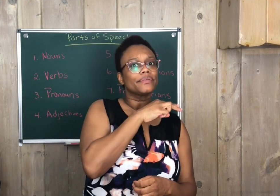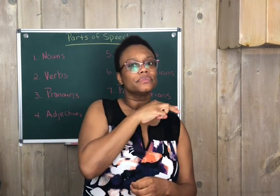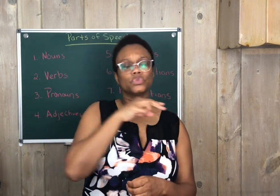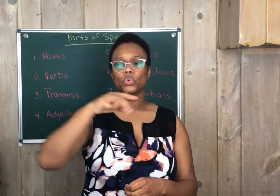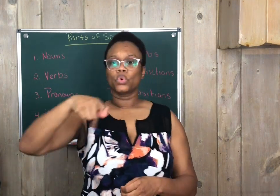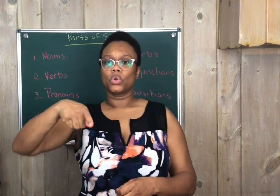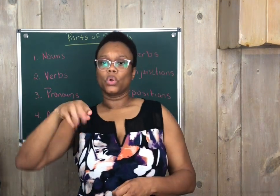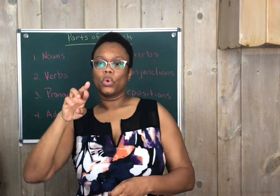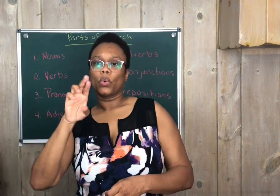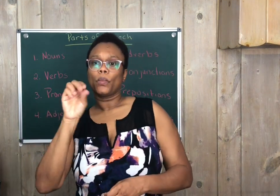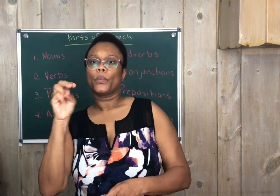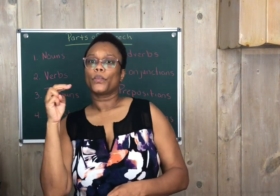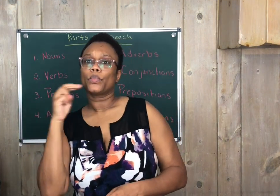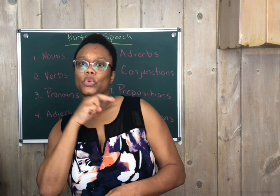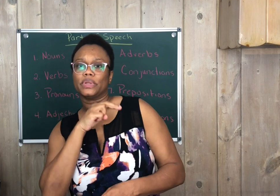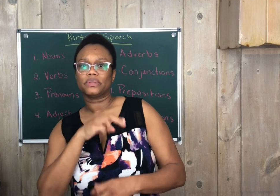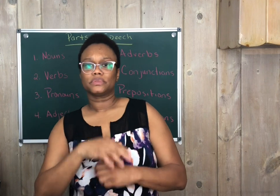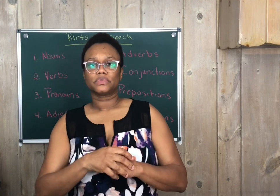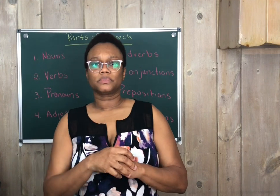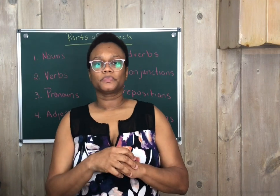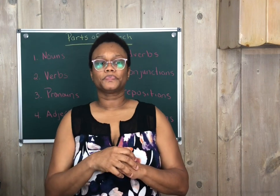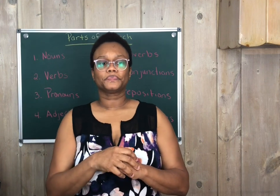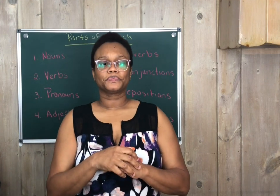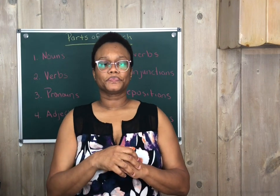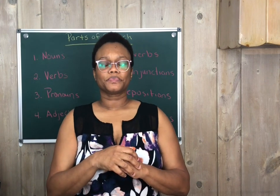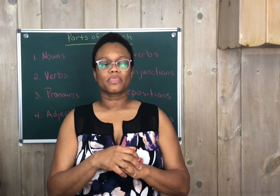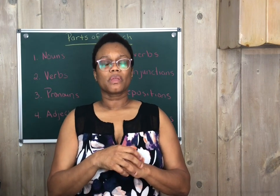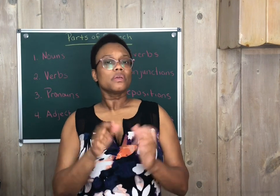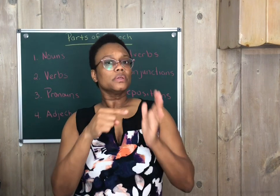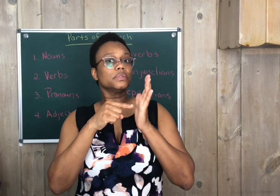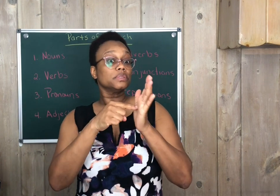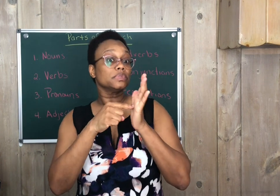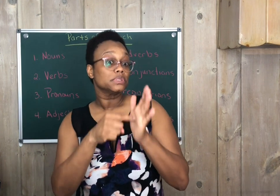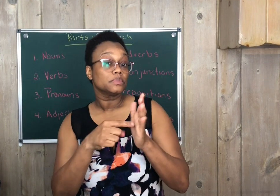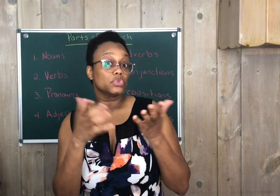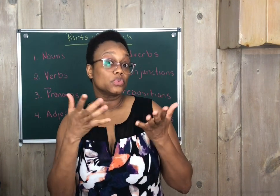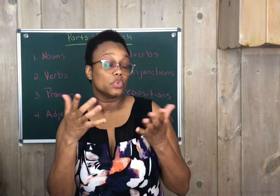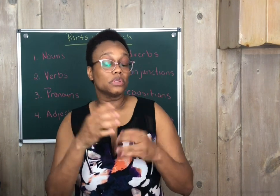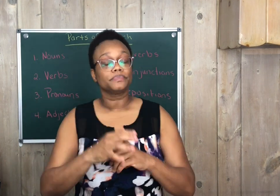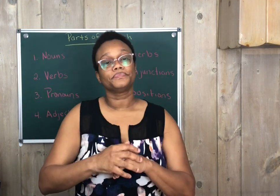Adjectives are words that describe nouns or pronouns. For example